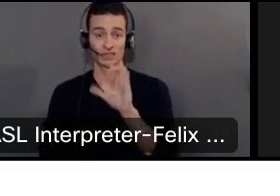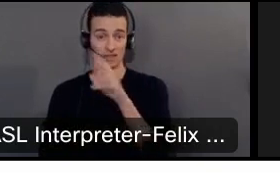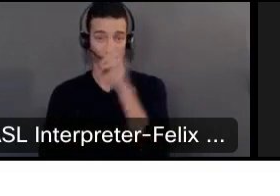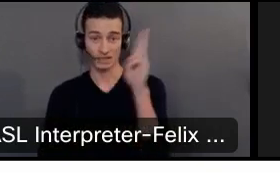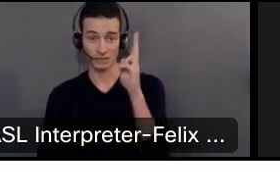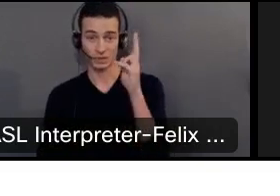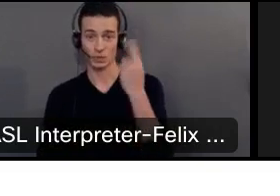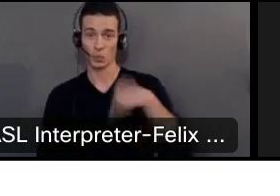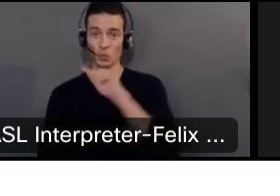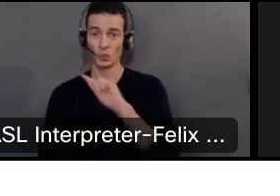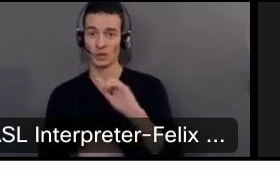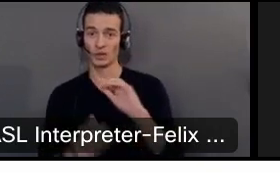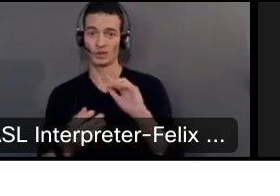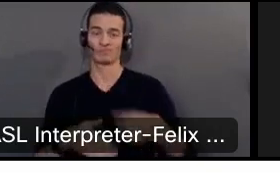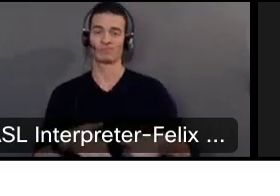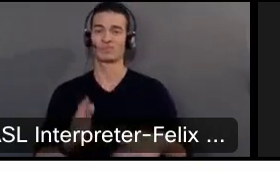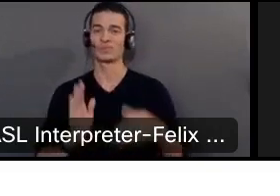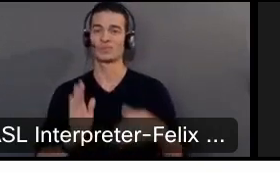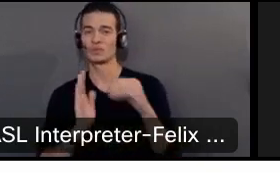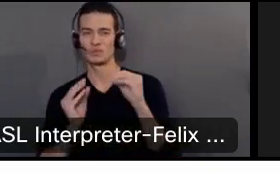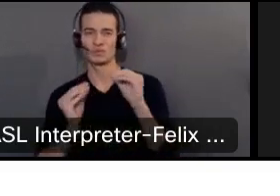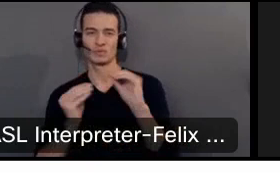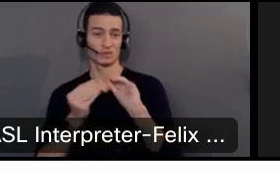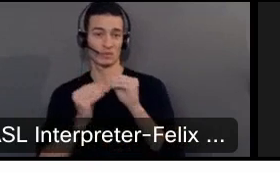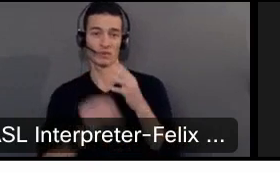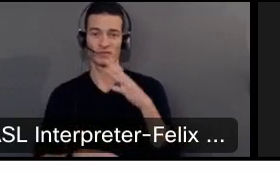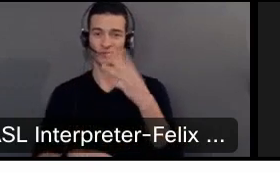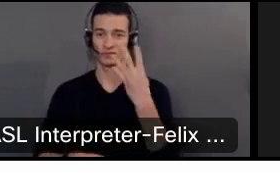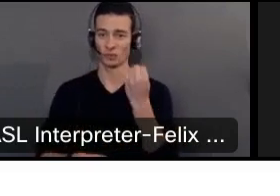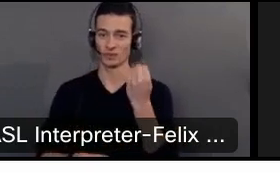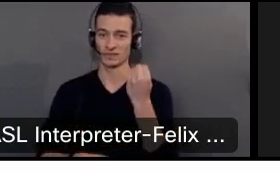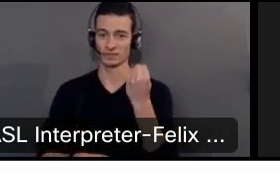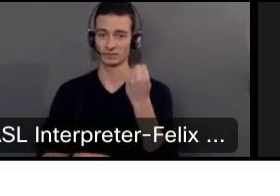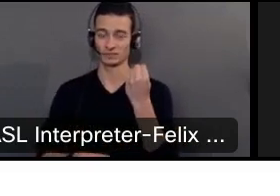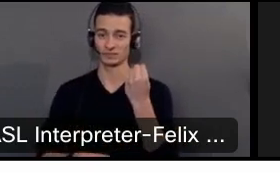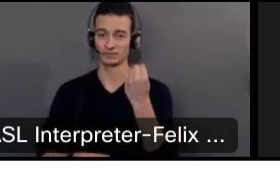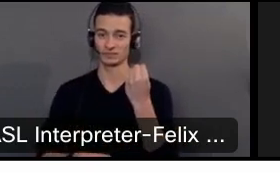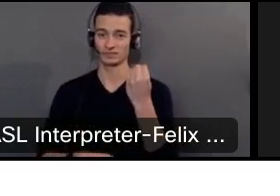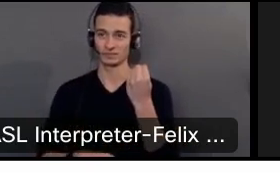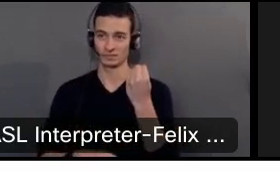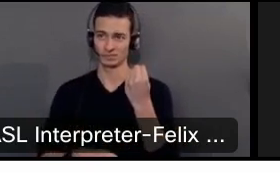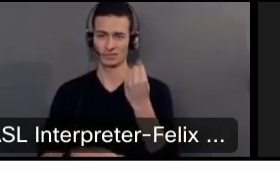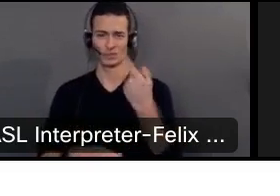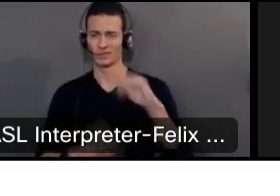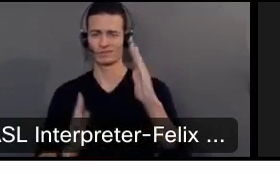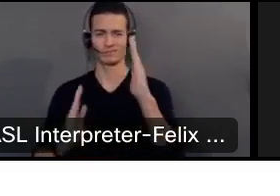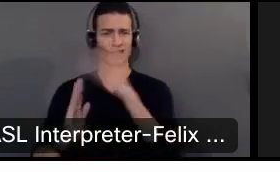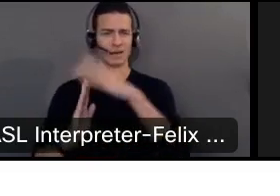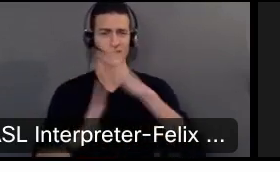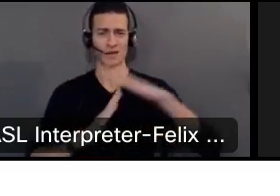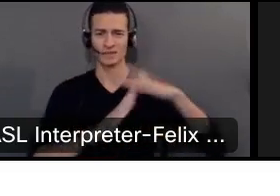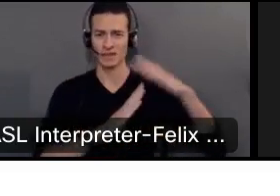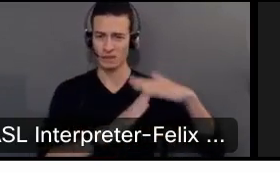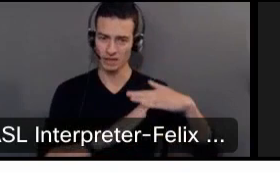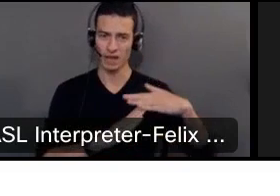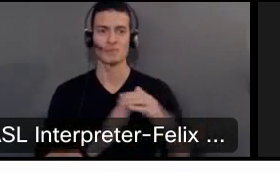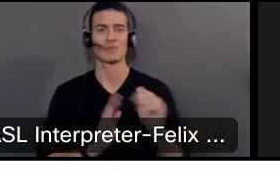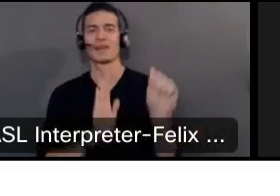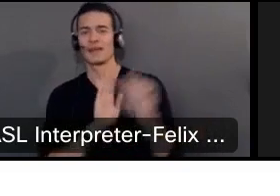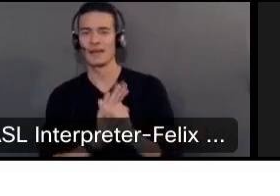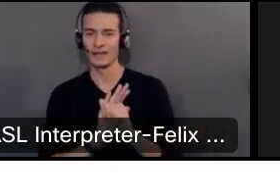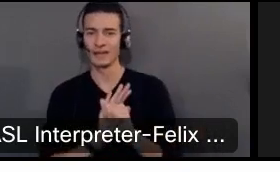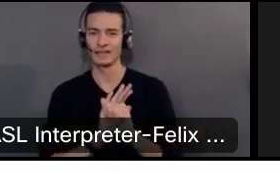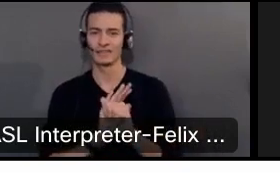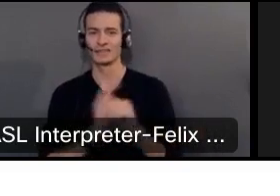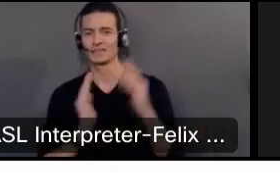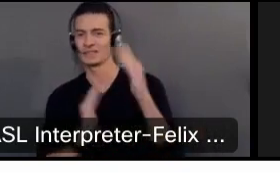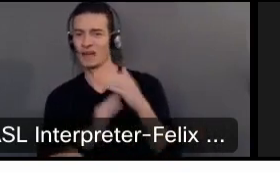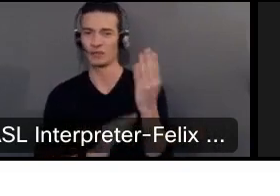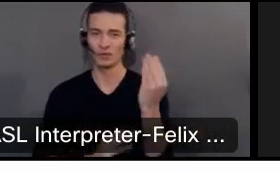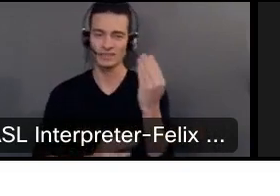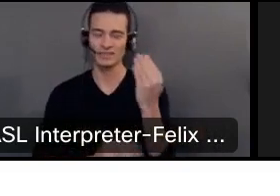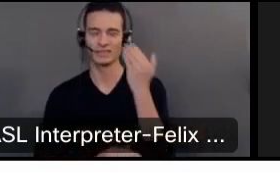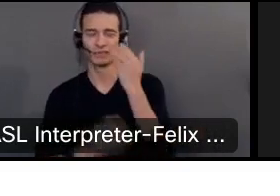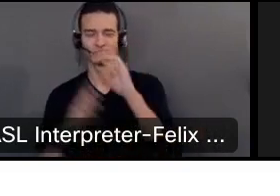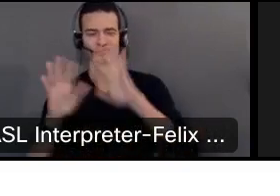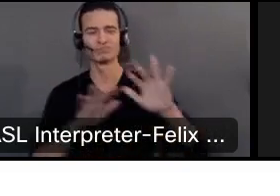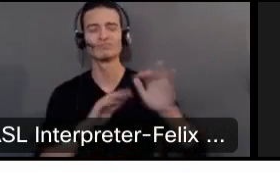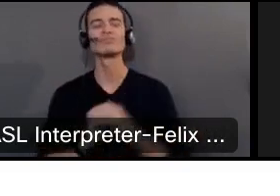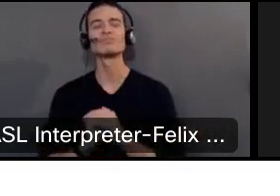Um, once again, we also receive the and the LeapFrog. Also we received an achievement award from the American Hospital Association and title get the guidelines.